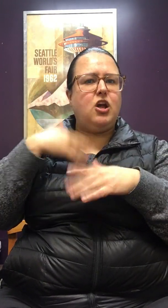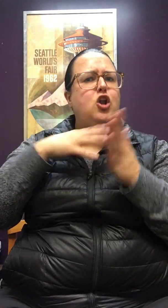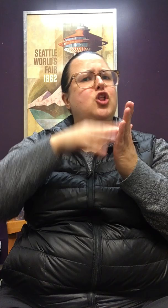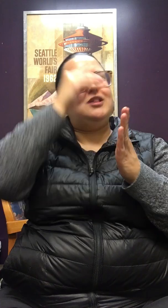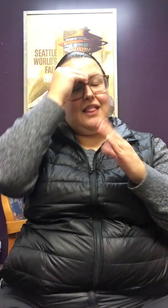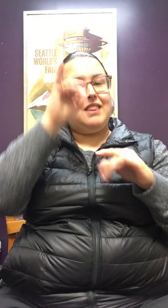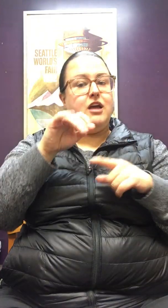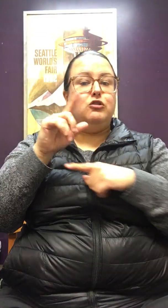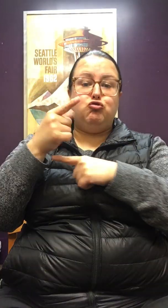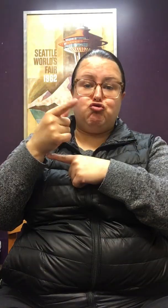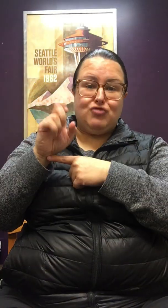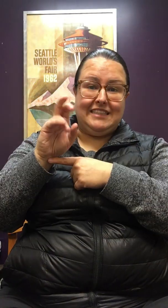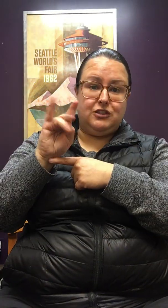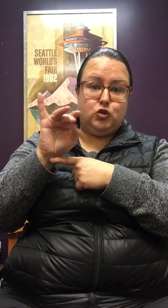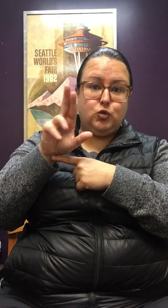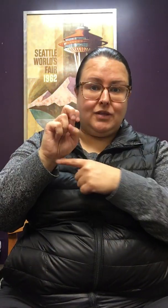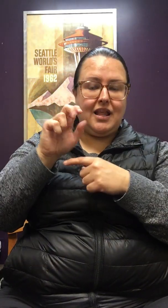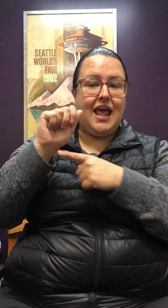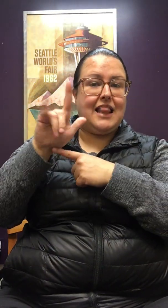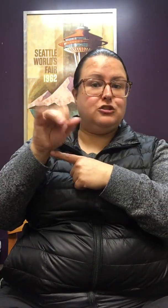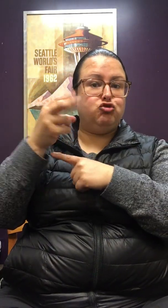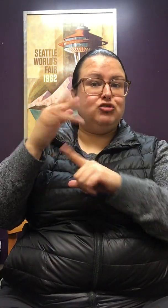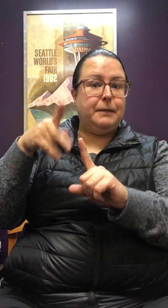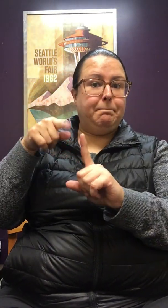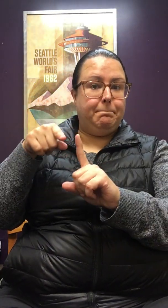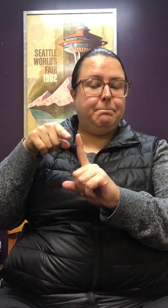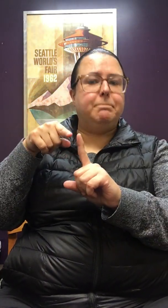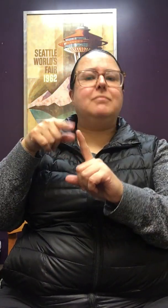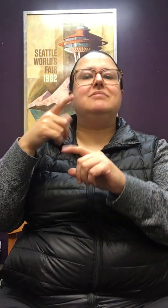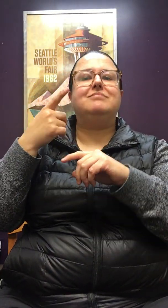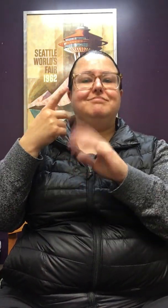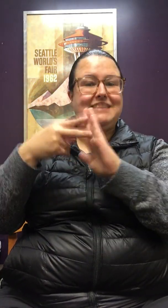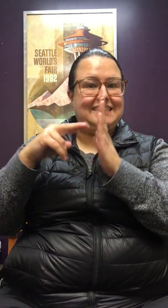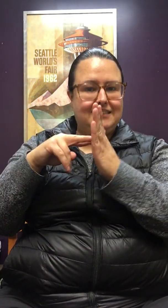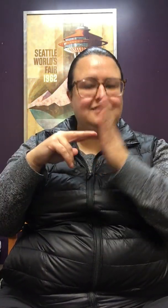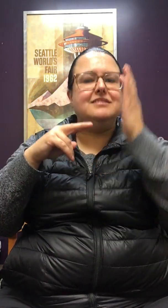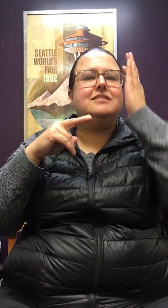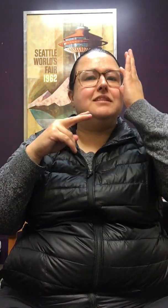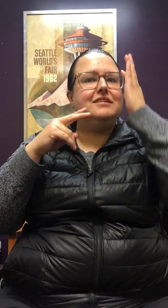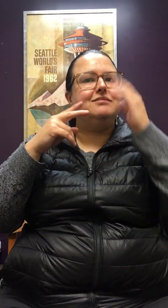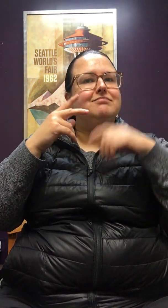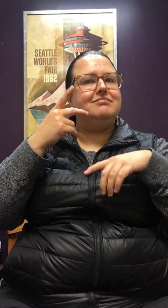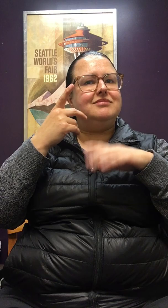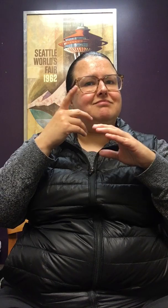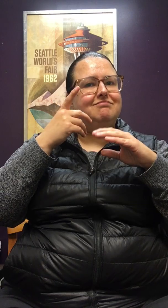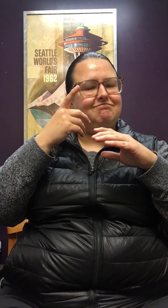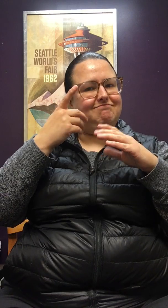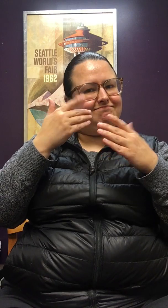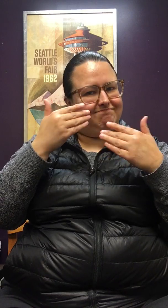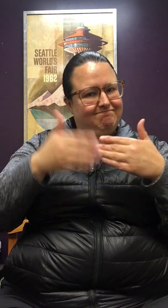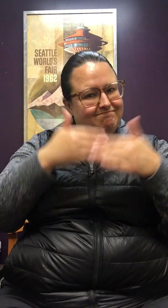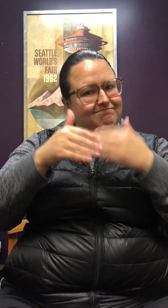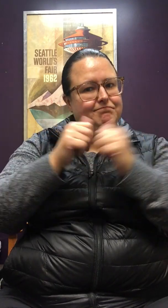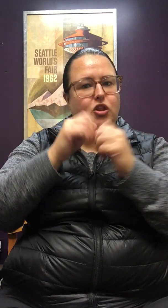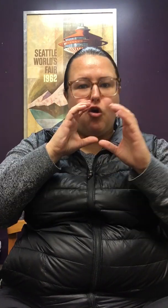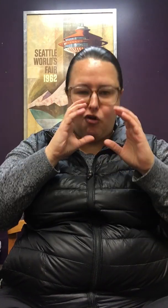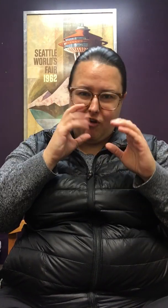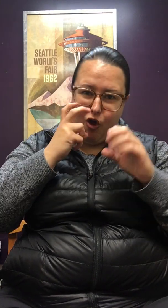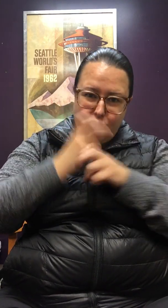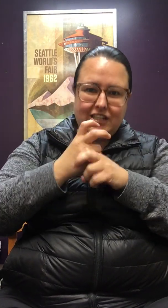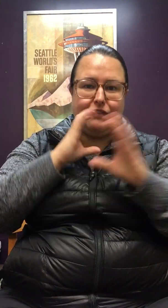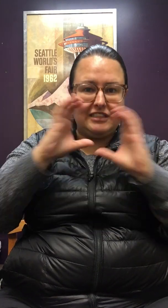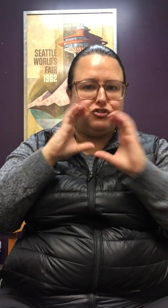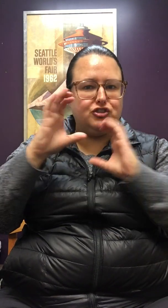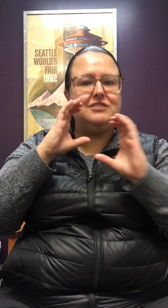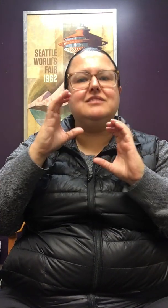I learned that genuine allyship requires hard conversations